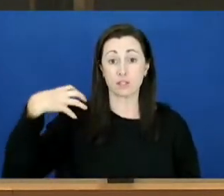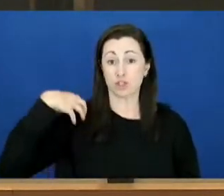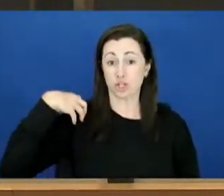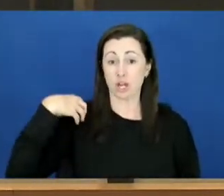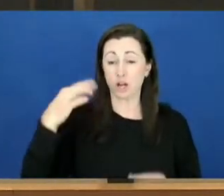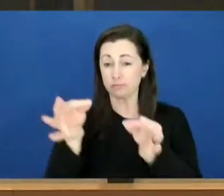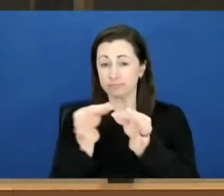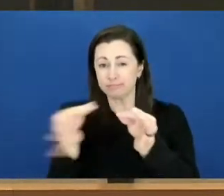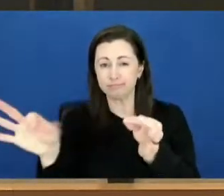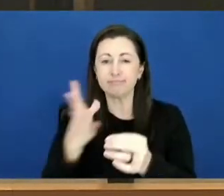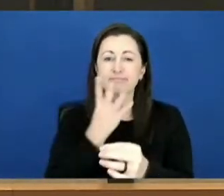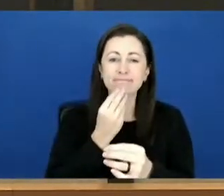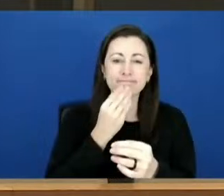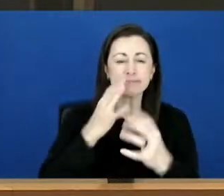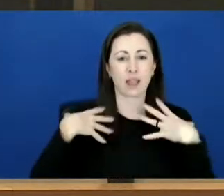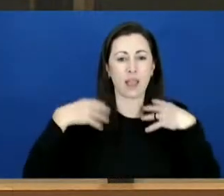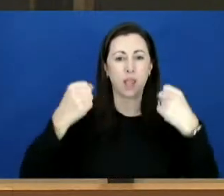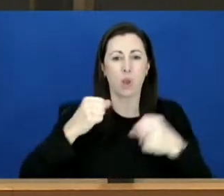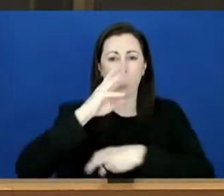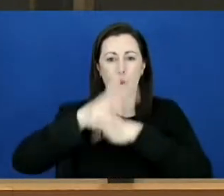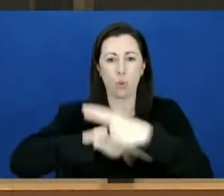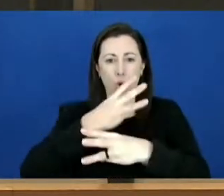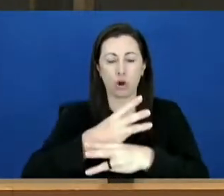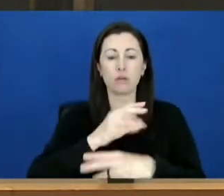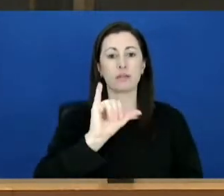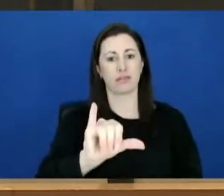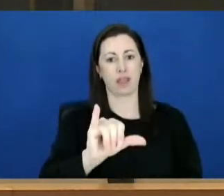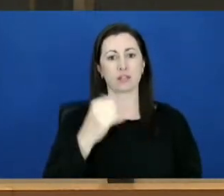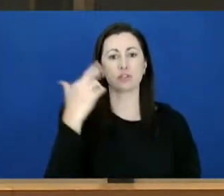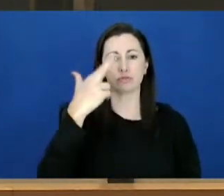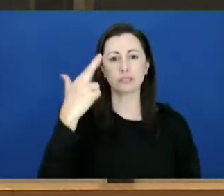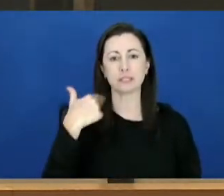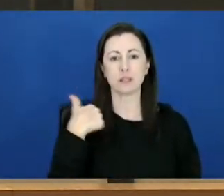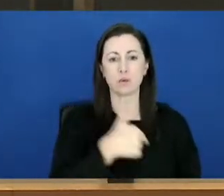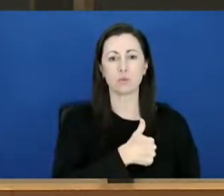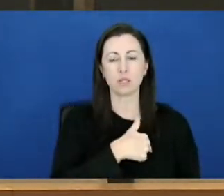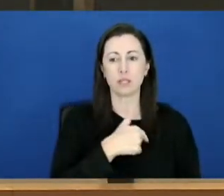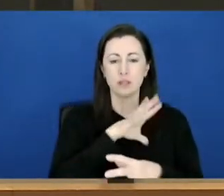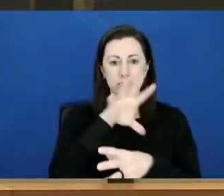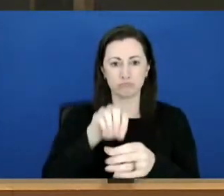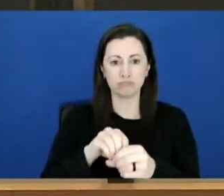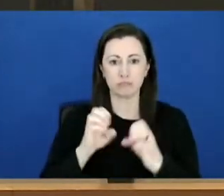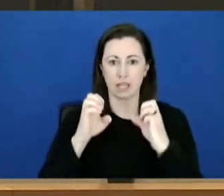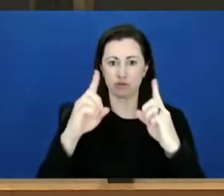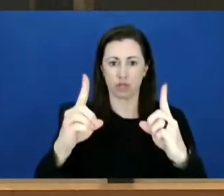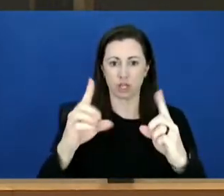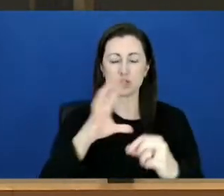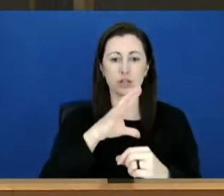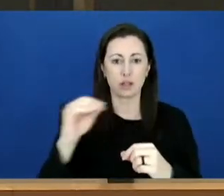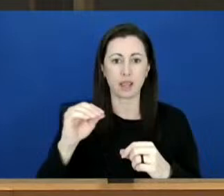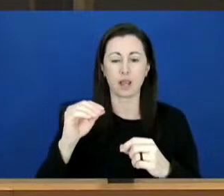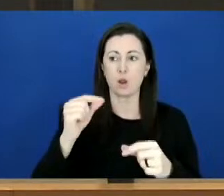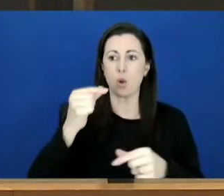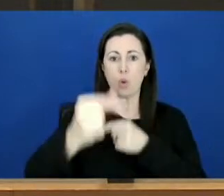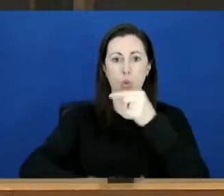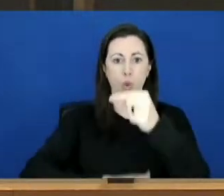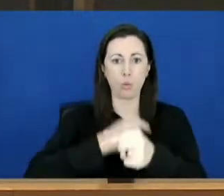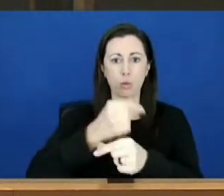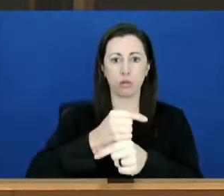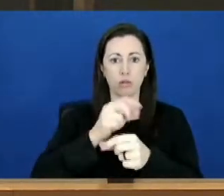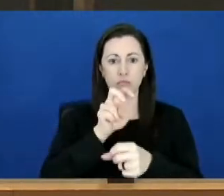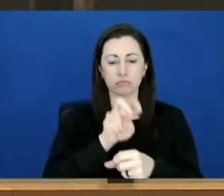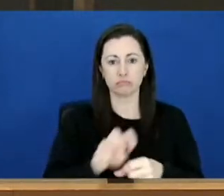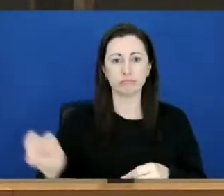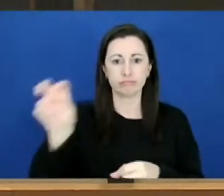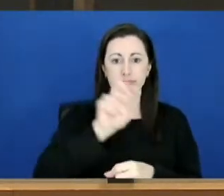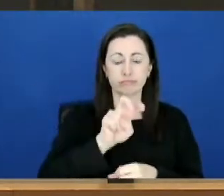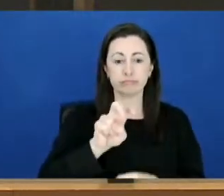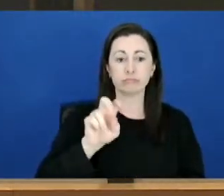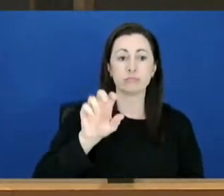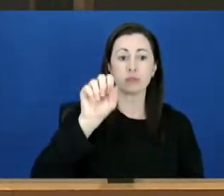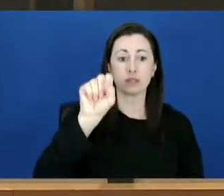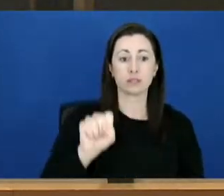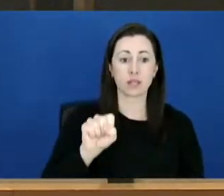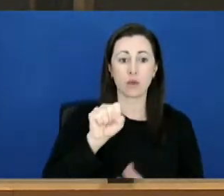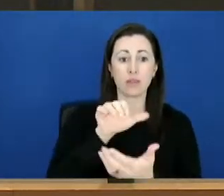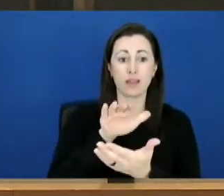WHEN I HEAR THE VICE-CHAIR SPEAK